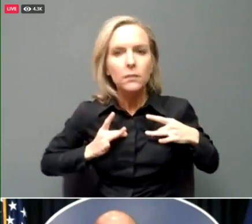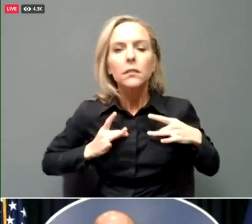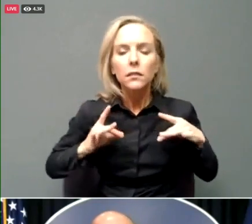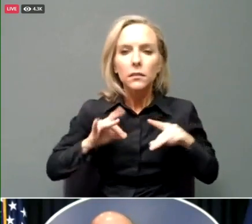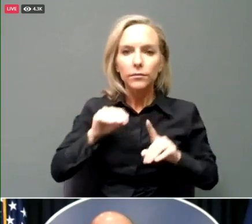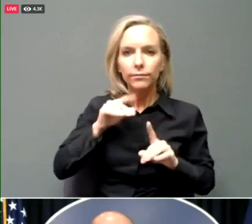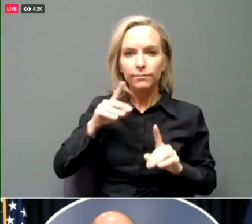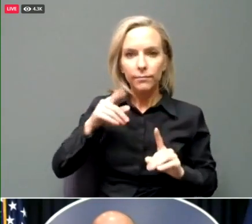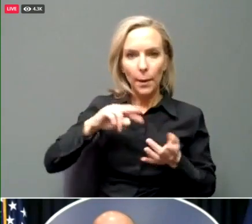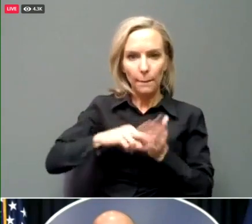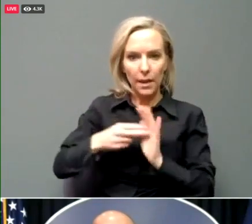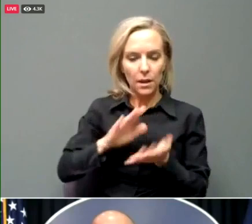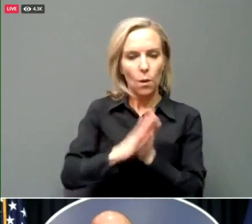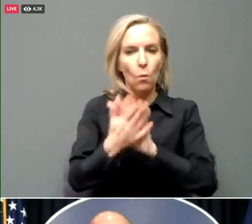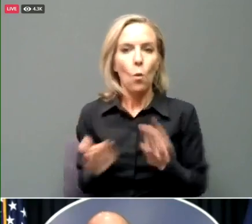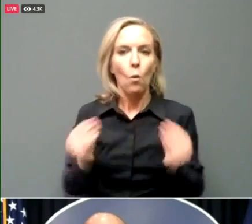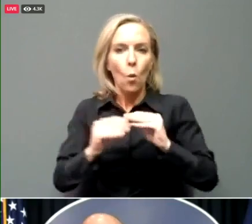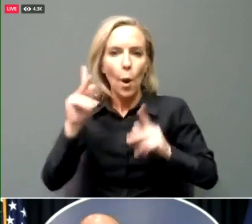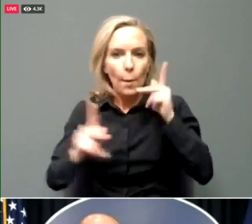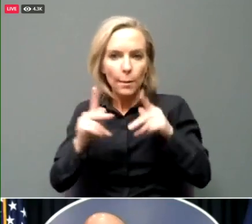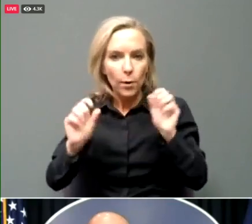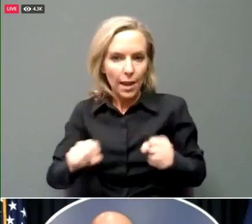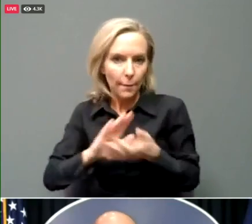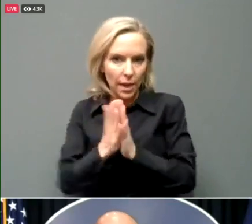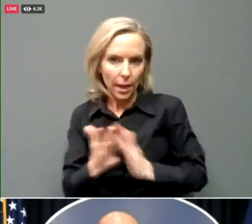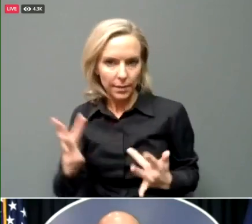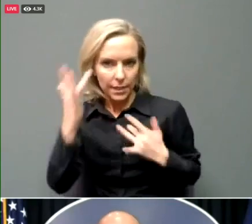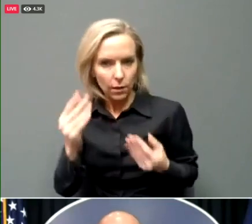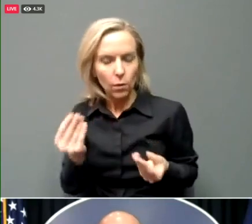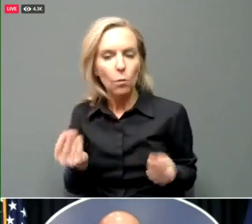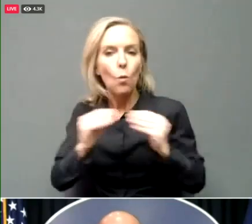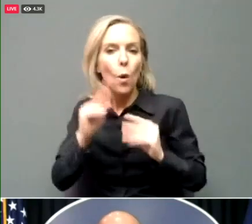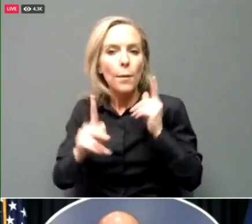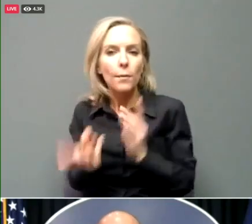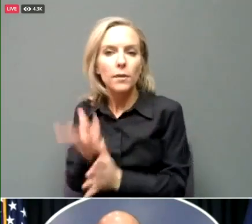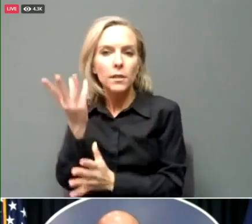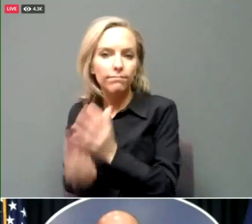sick. More people who die, not because it's more lethal to the people who get